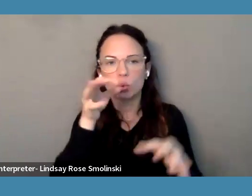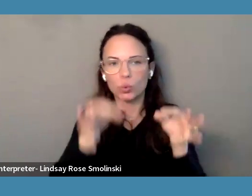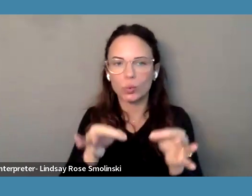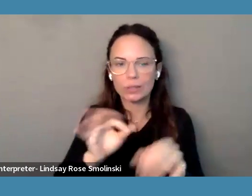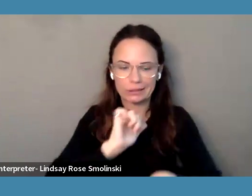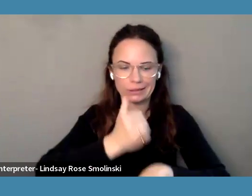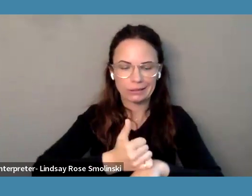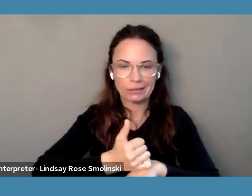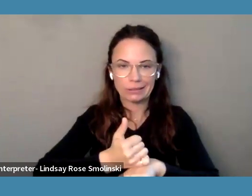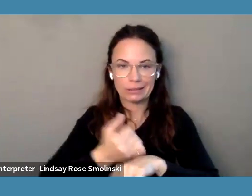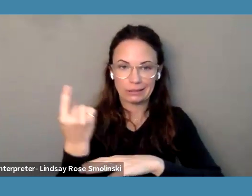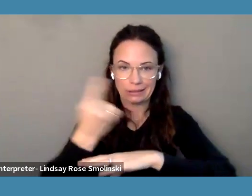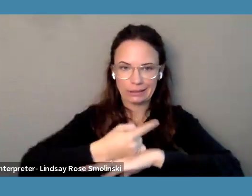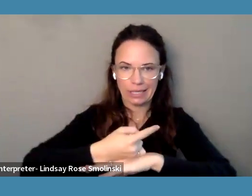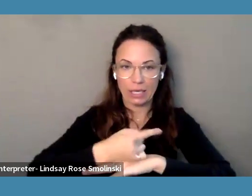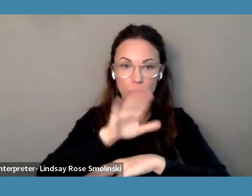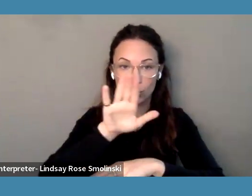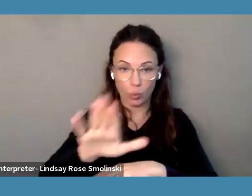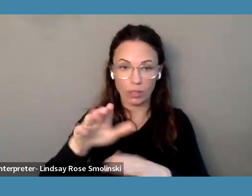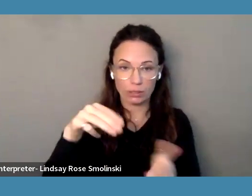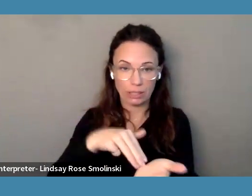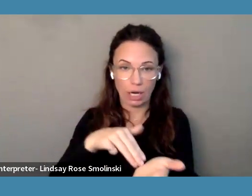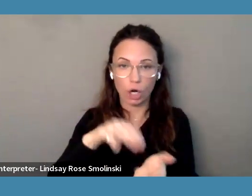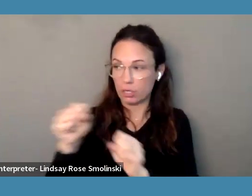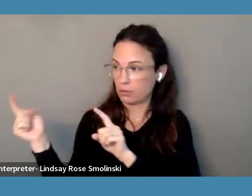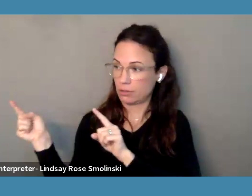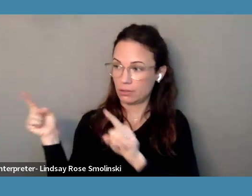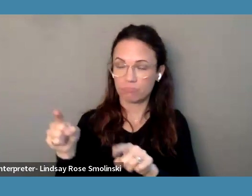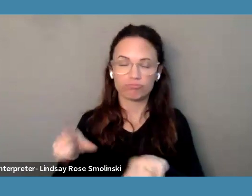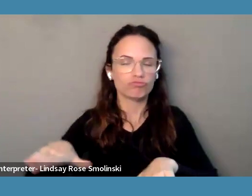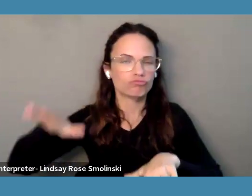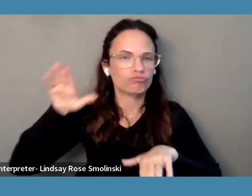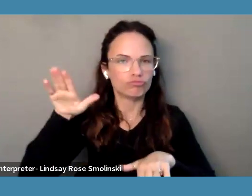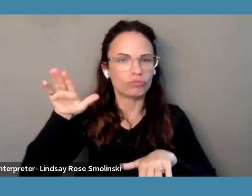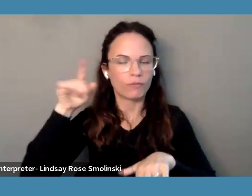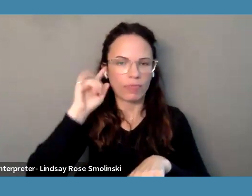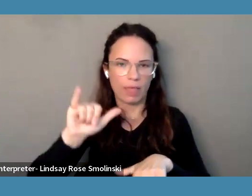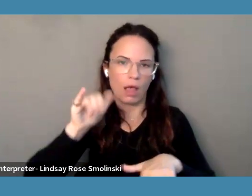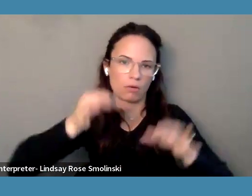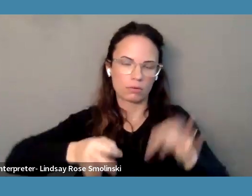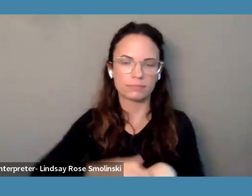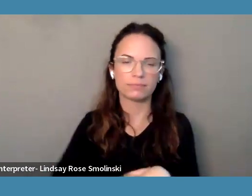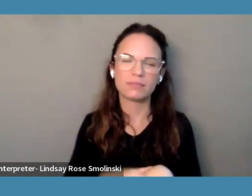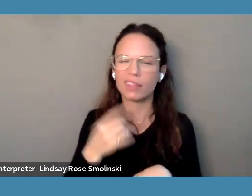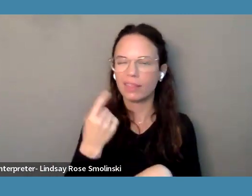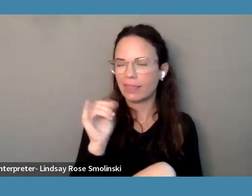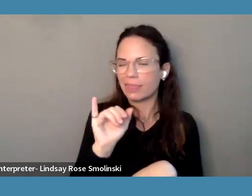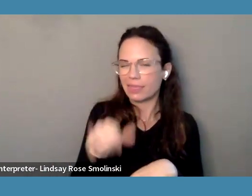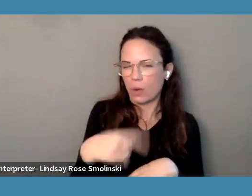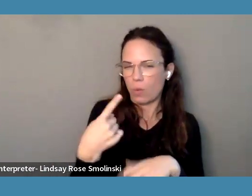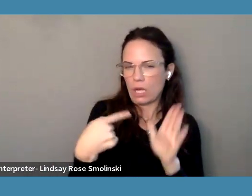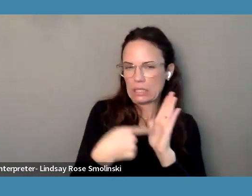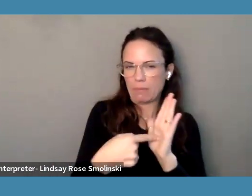that your doctor can attend and testify in the fair hearing. So that's just one example that you may be requesting a continuance